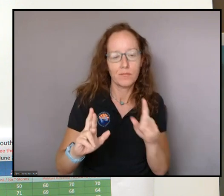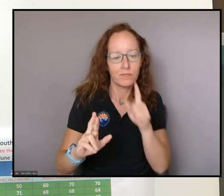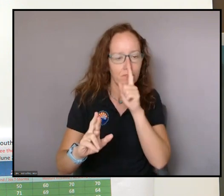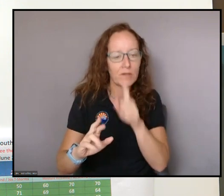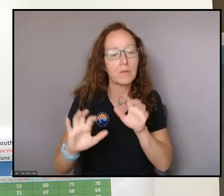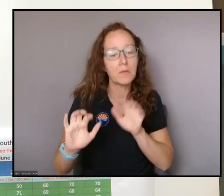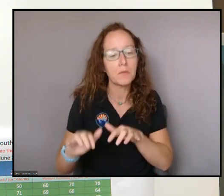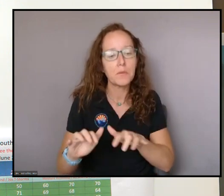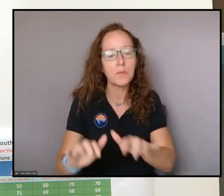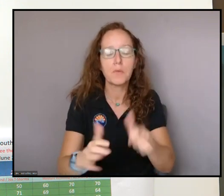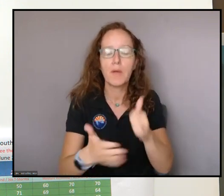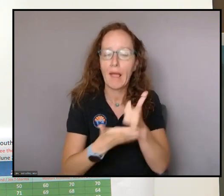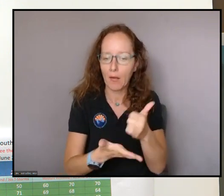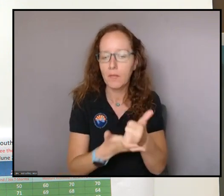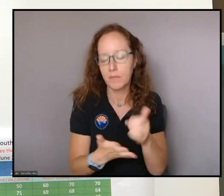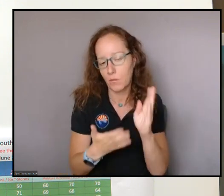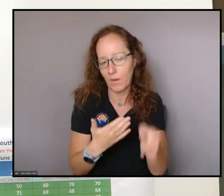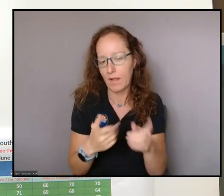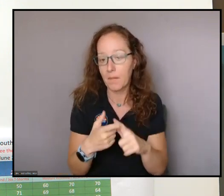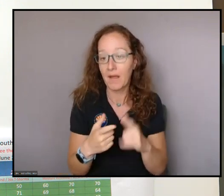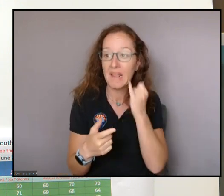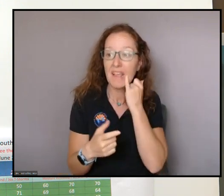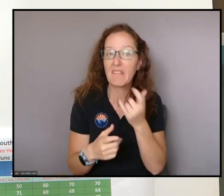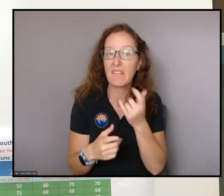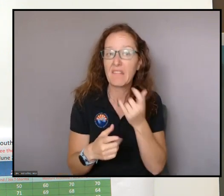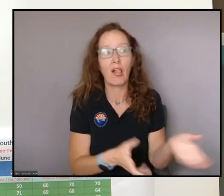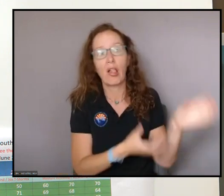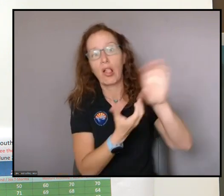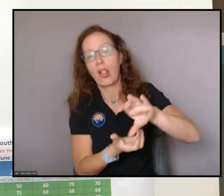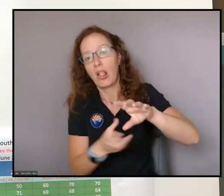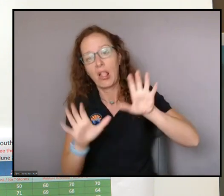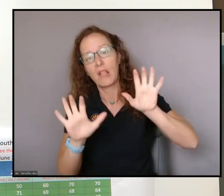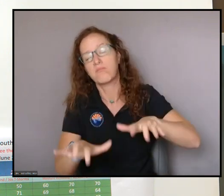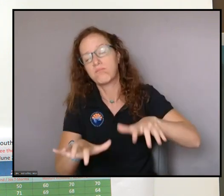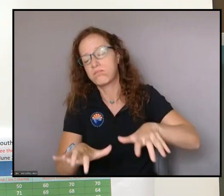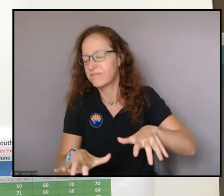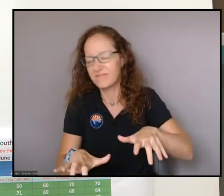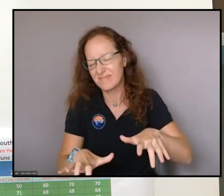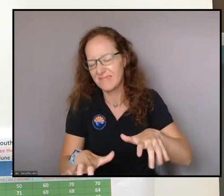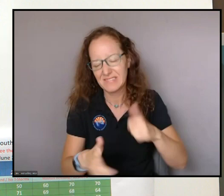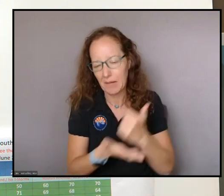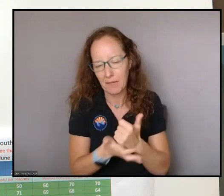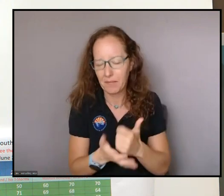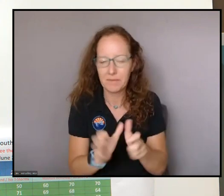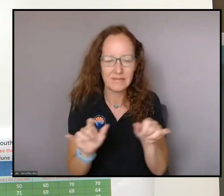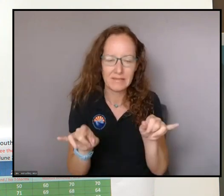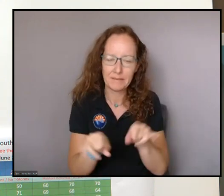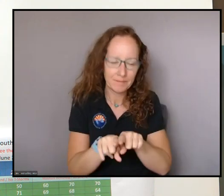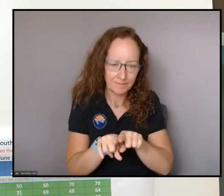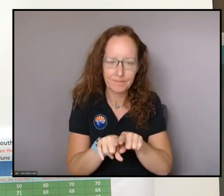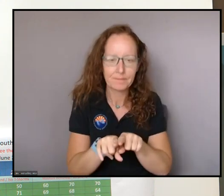that's what we're looking for. Still decent shot at seeing some very beneficial rain all the way through Monday morning.